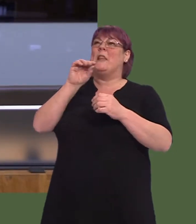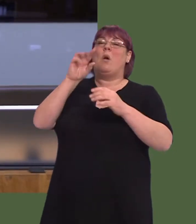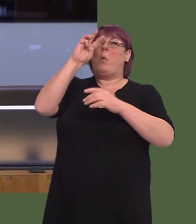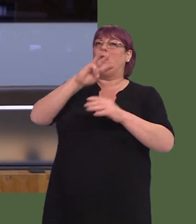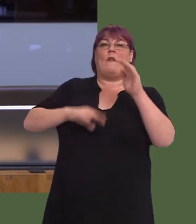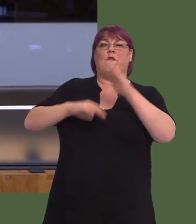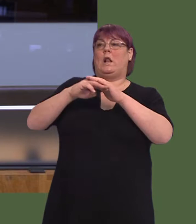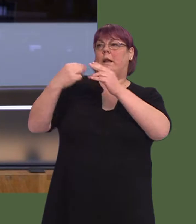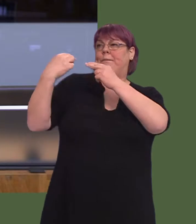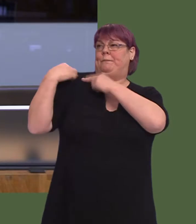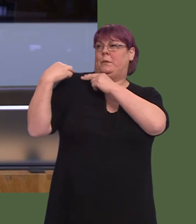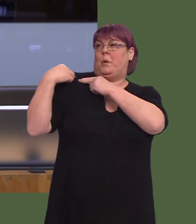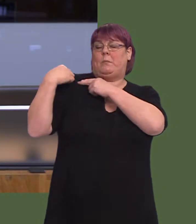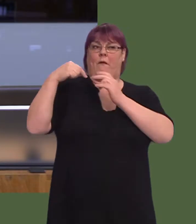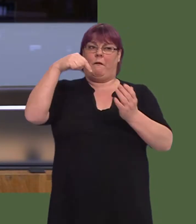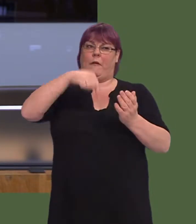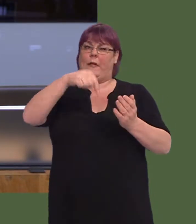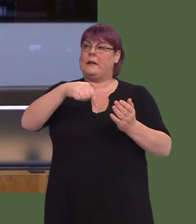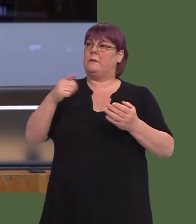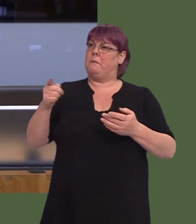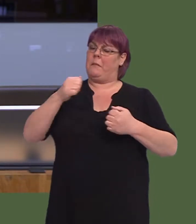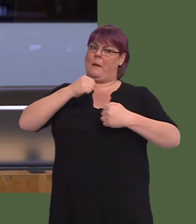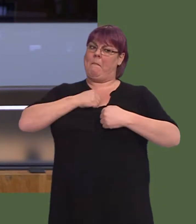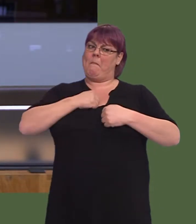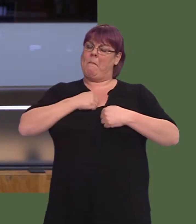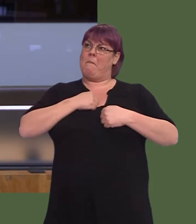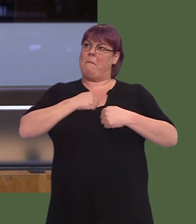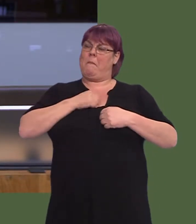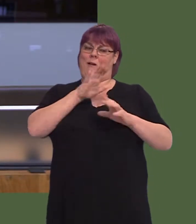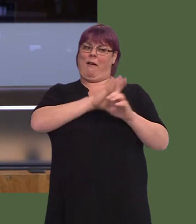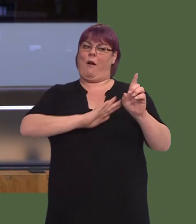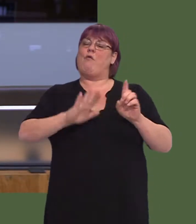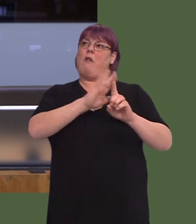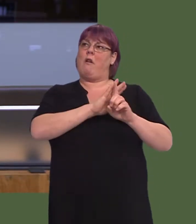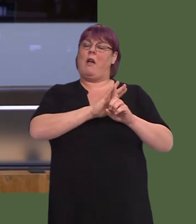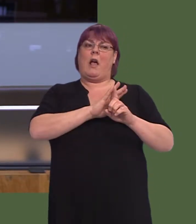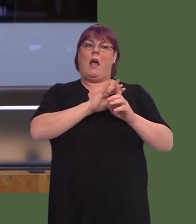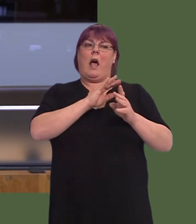constituency Member, I am currently dealing with a number of cases of historical sex abuse,